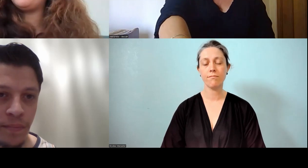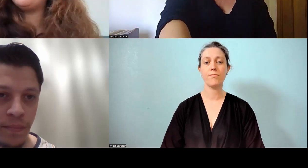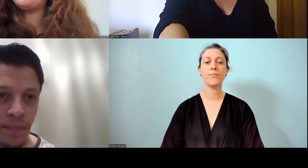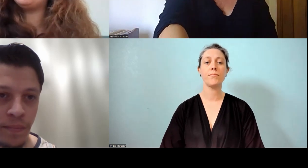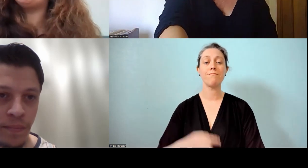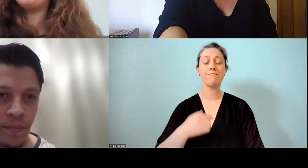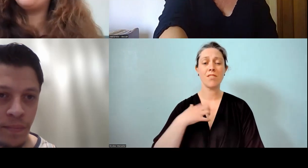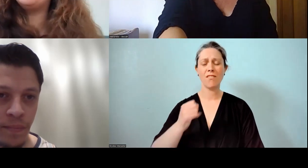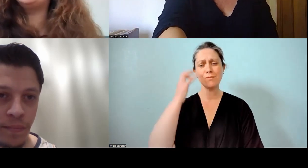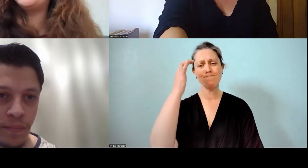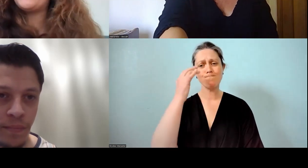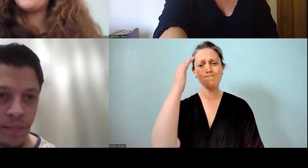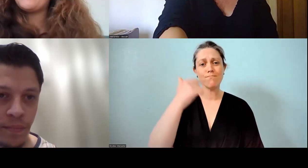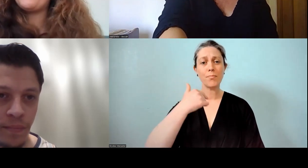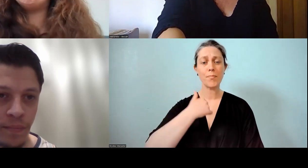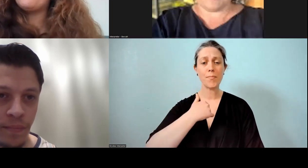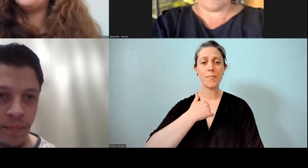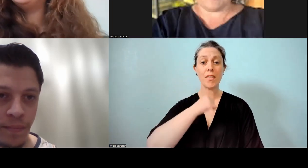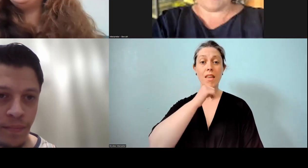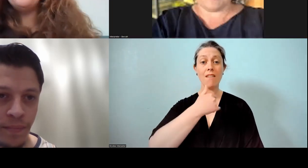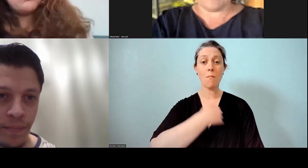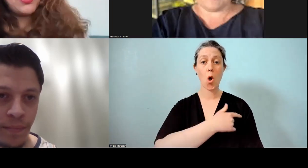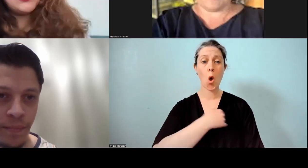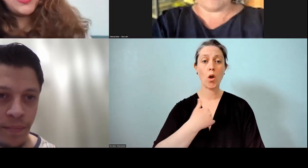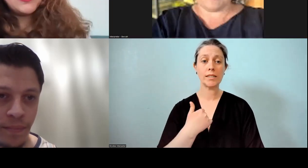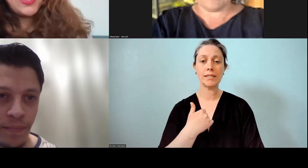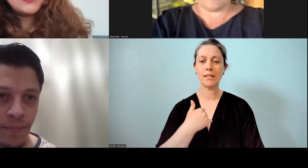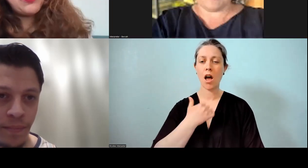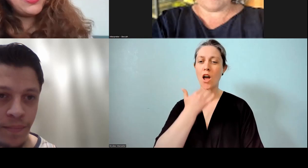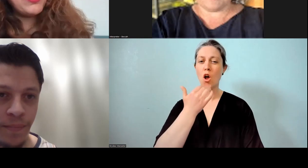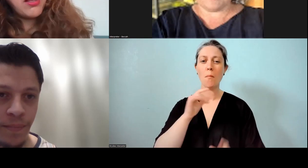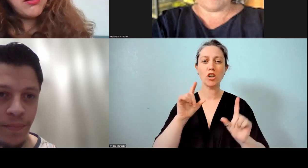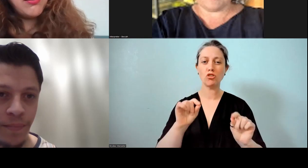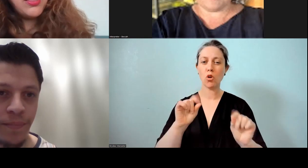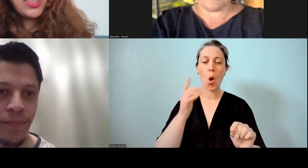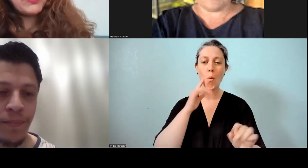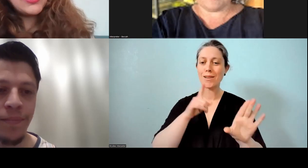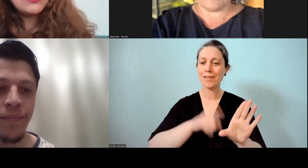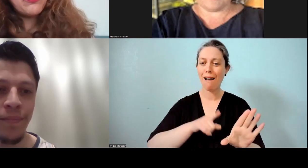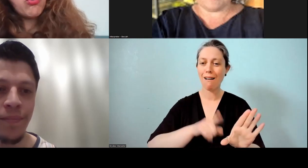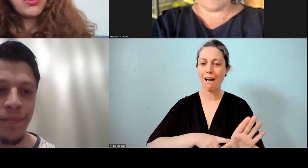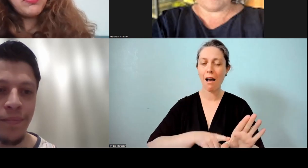And to be very honest, I didn't do it much when they were younger, but as they've grown,